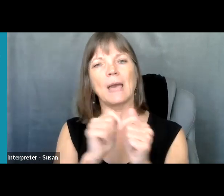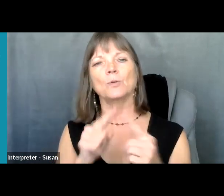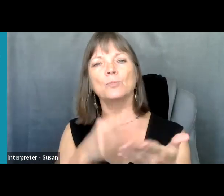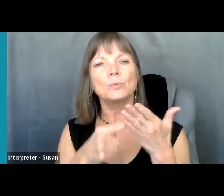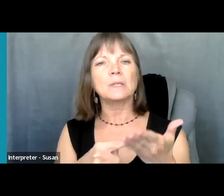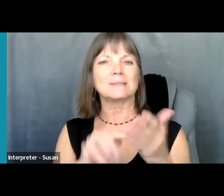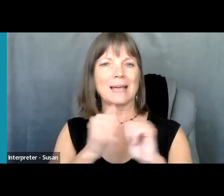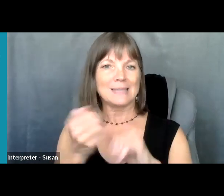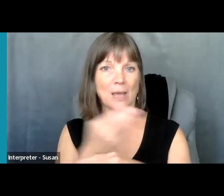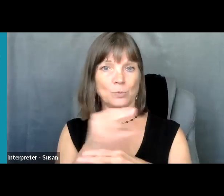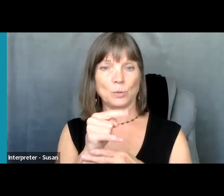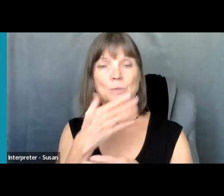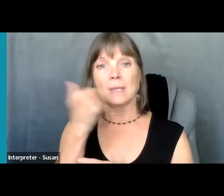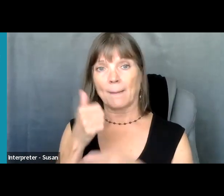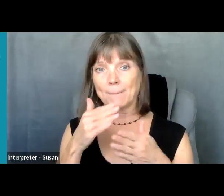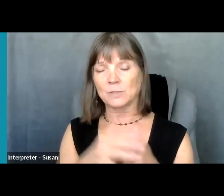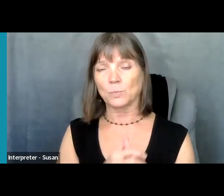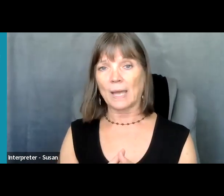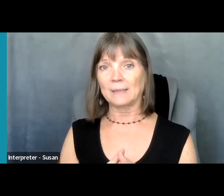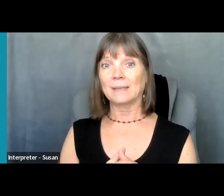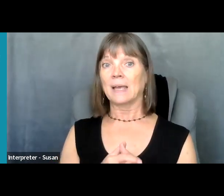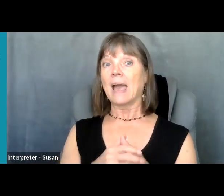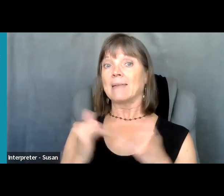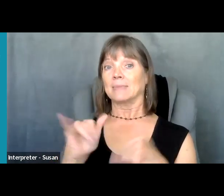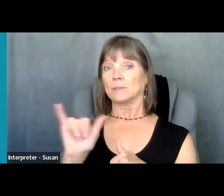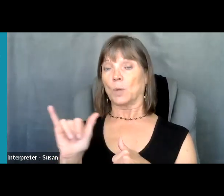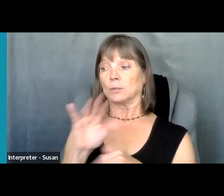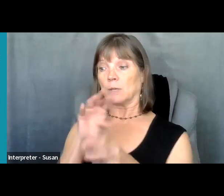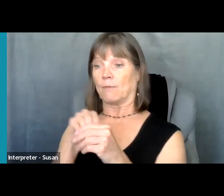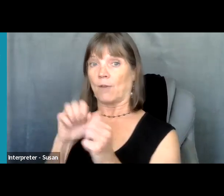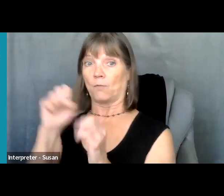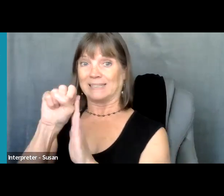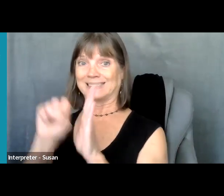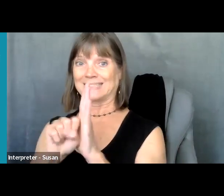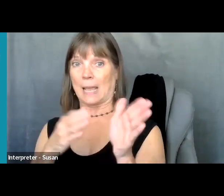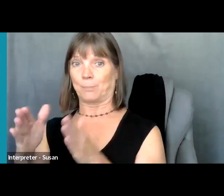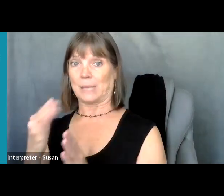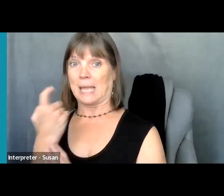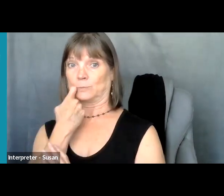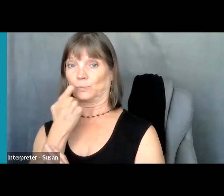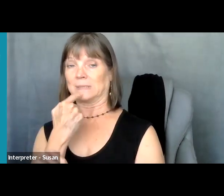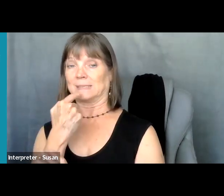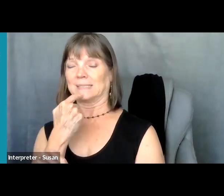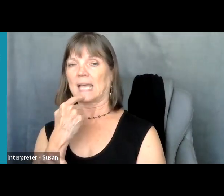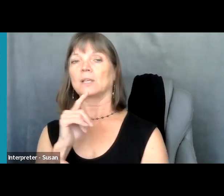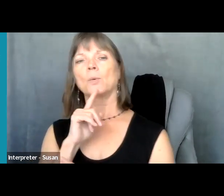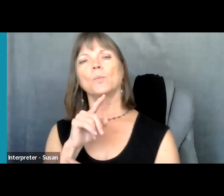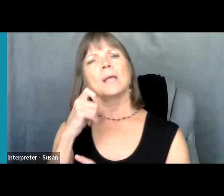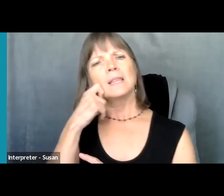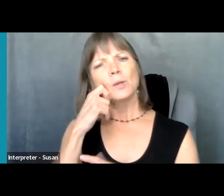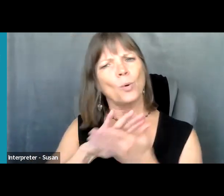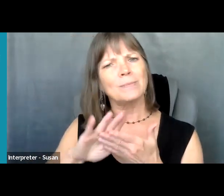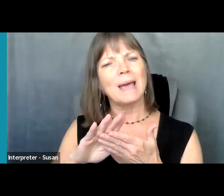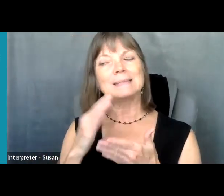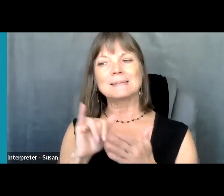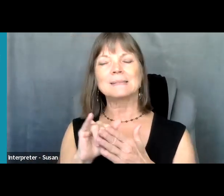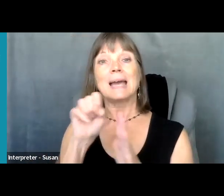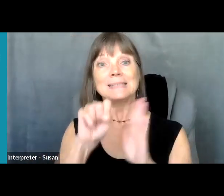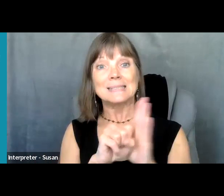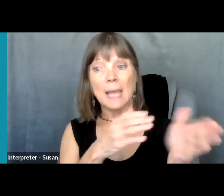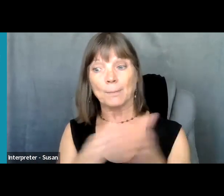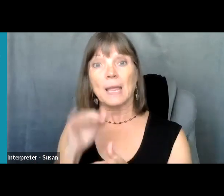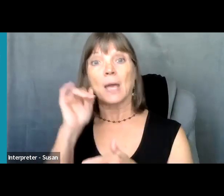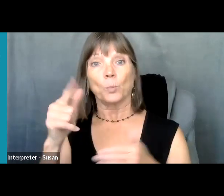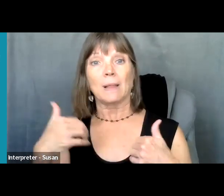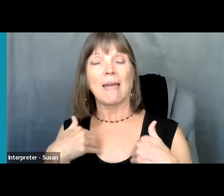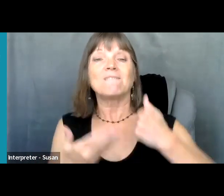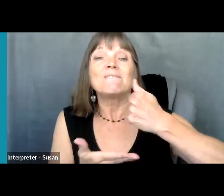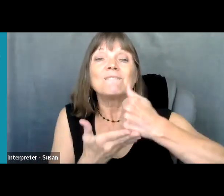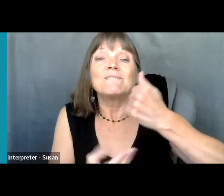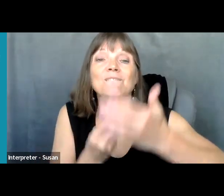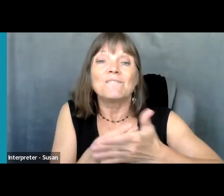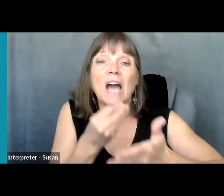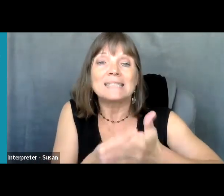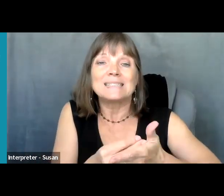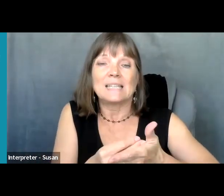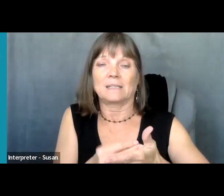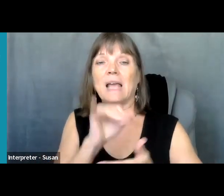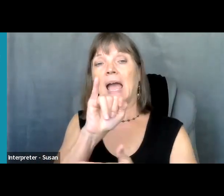Kelly Crosbie (she/her): These things will all factor, of course, heavily in that state plan that I mentioned right. So the really cool thing is is that we'll be able to put together a State plan with funded interventions that we hope make a real difference in our system.